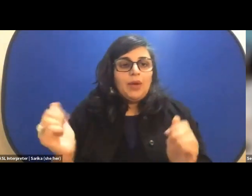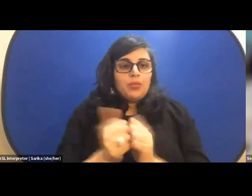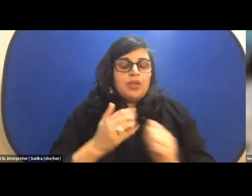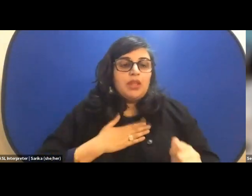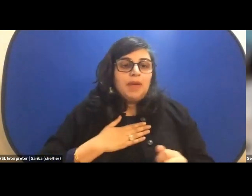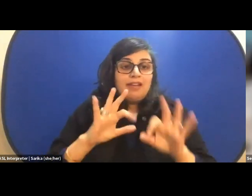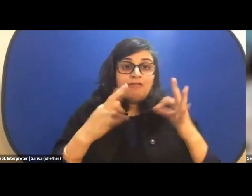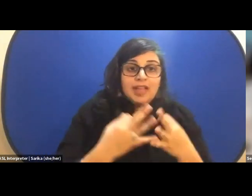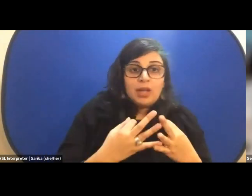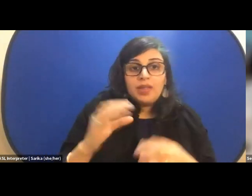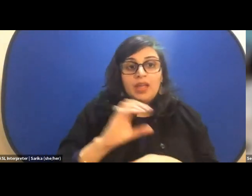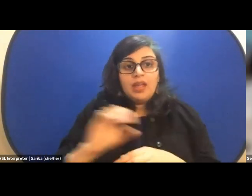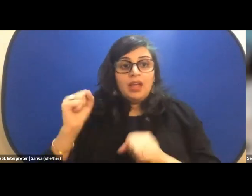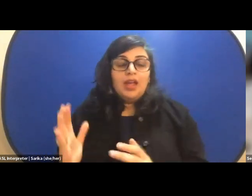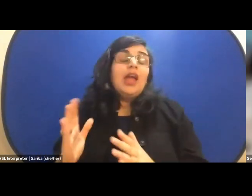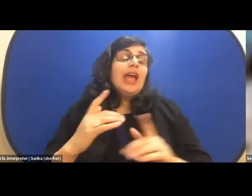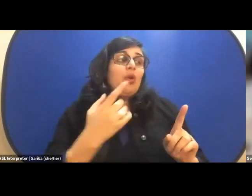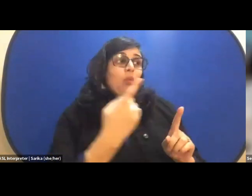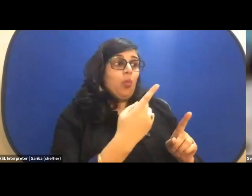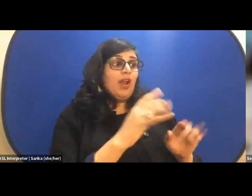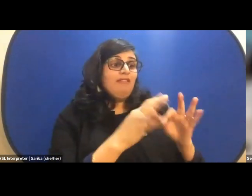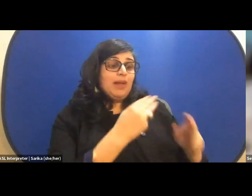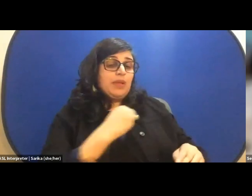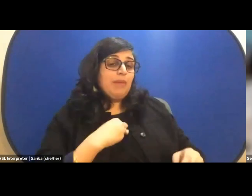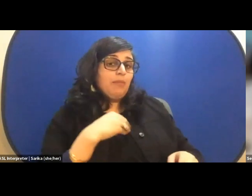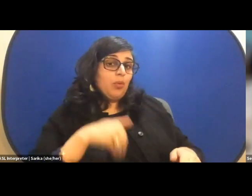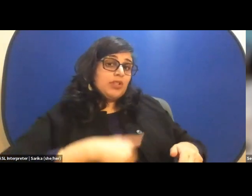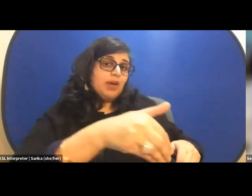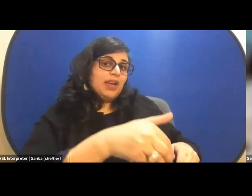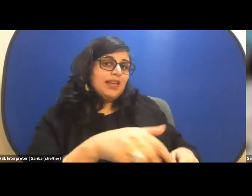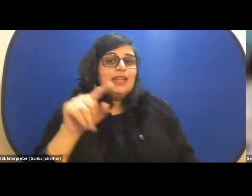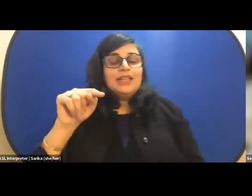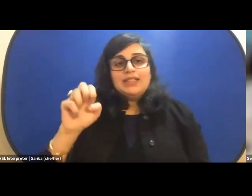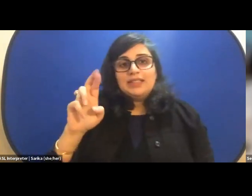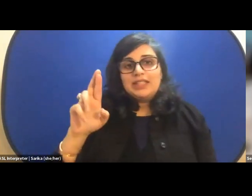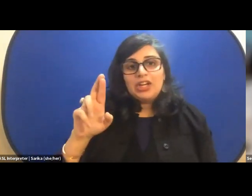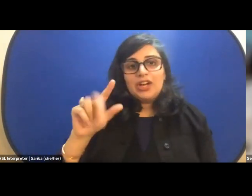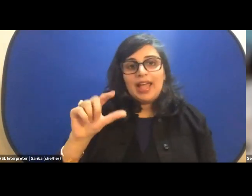police bureau and use of force against protestors. I was present with my colleagues and family of four.